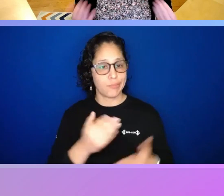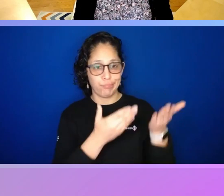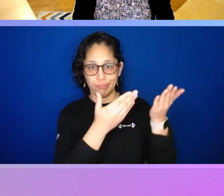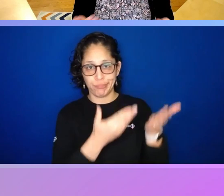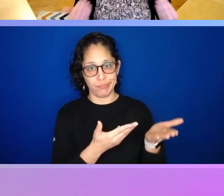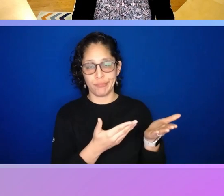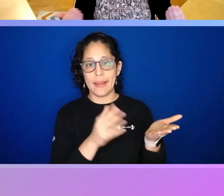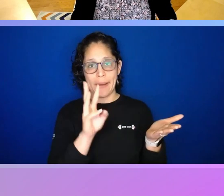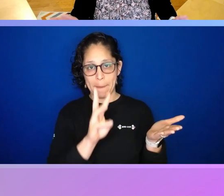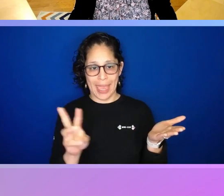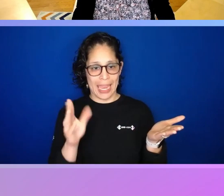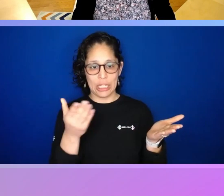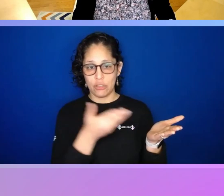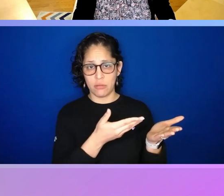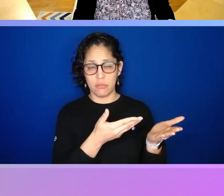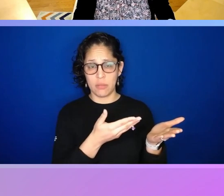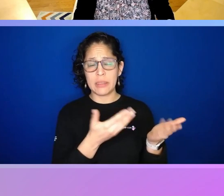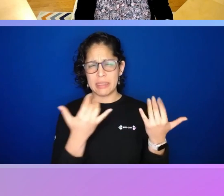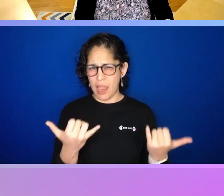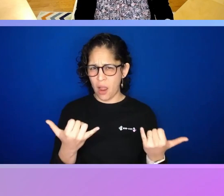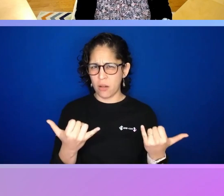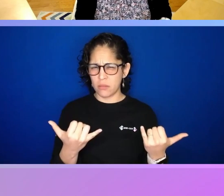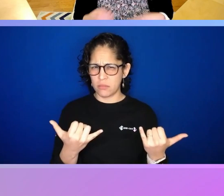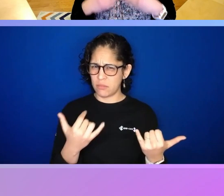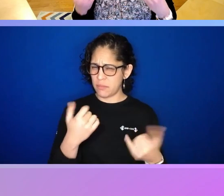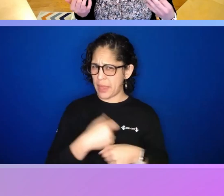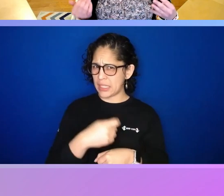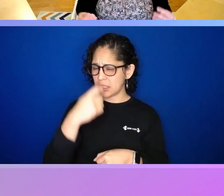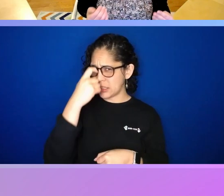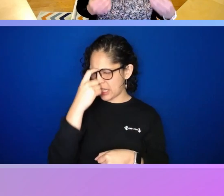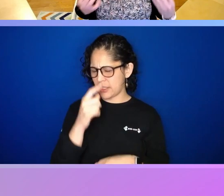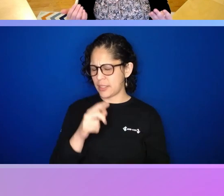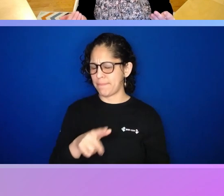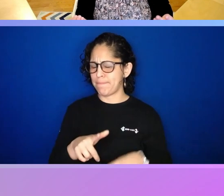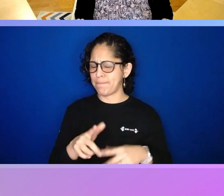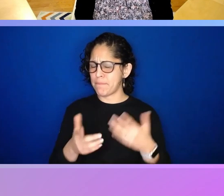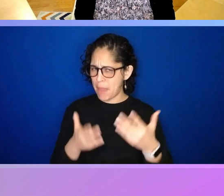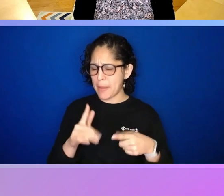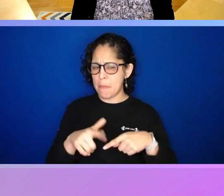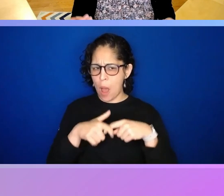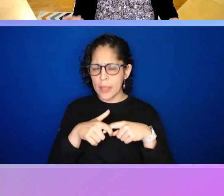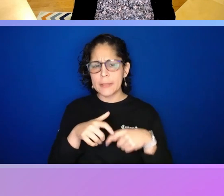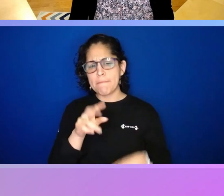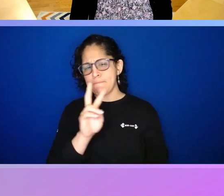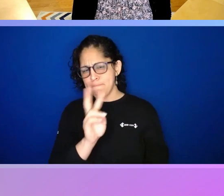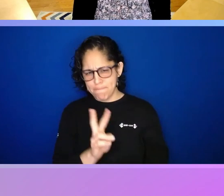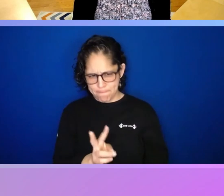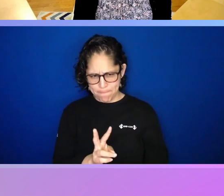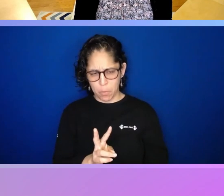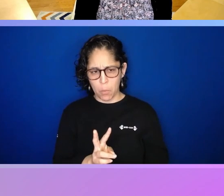quote. And that should be signatory screen reader device to skip over it as decorative. So an empty or